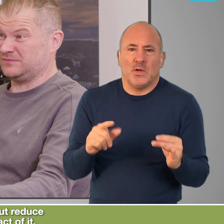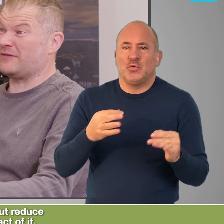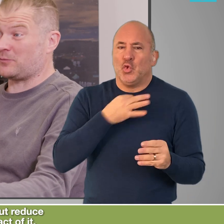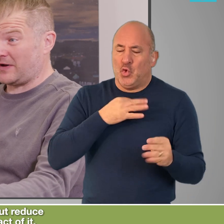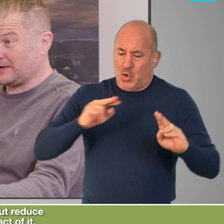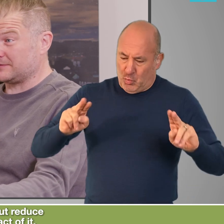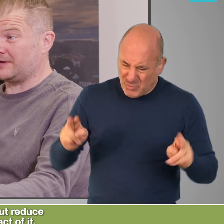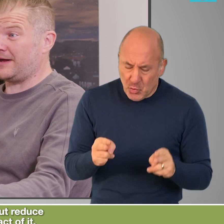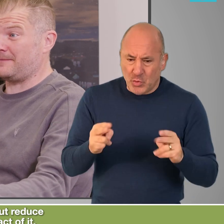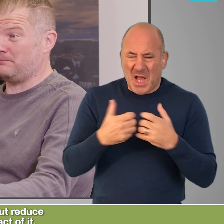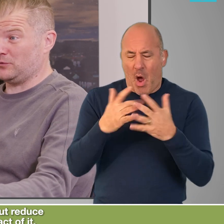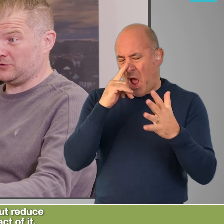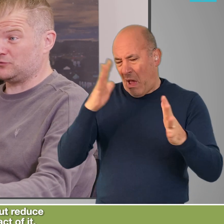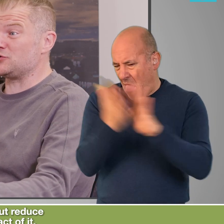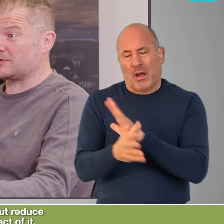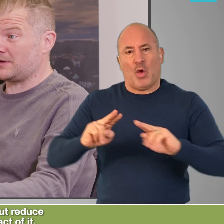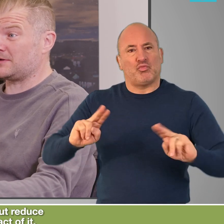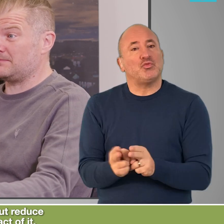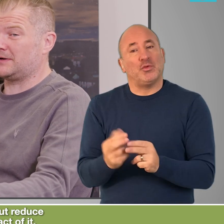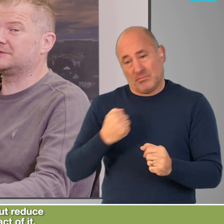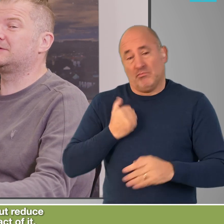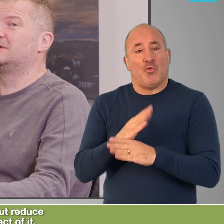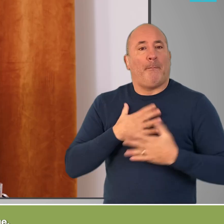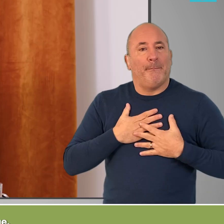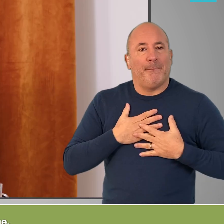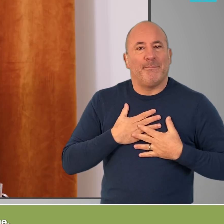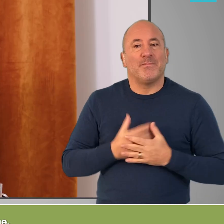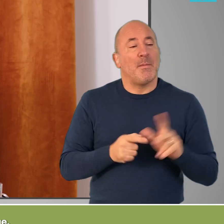never prevent it, but reduce the risk and impact of it. And manage.